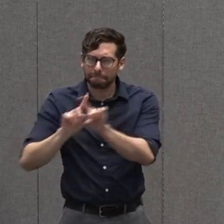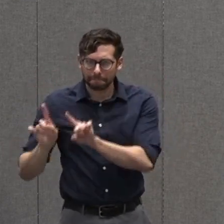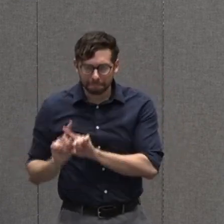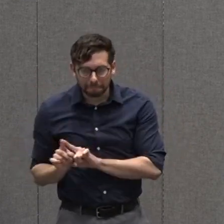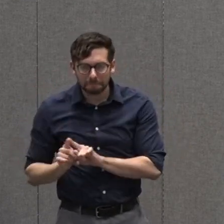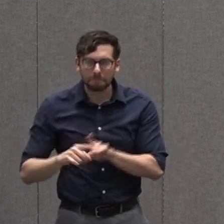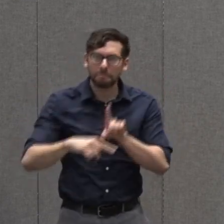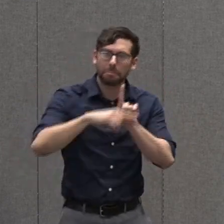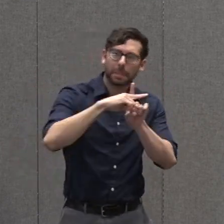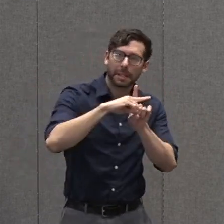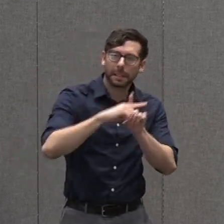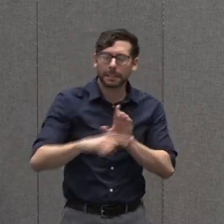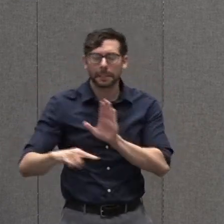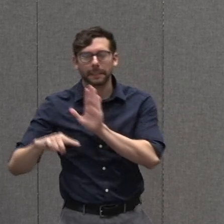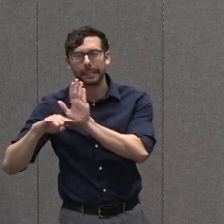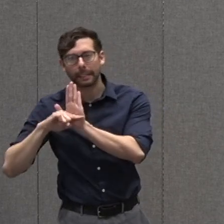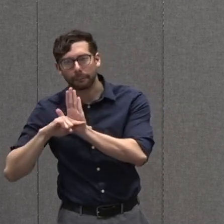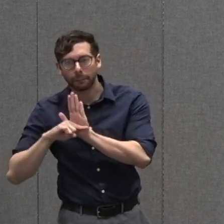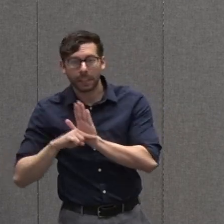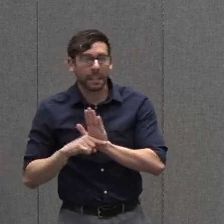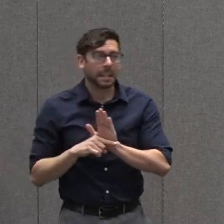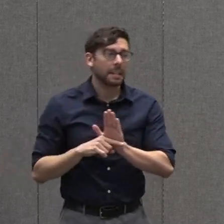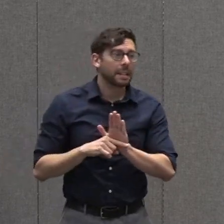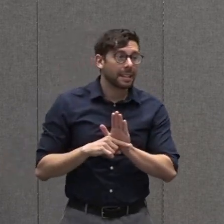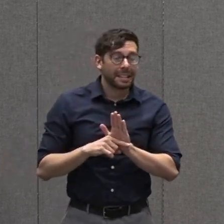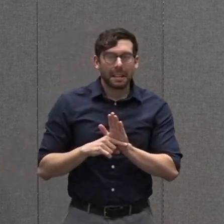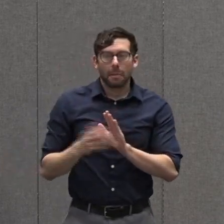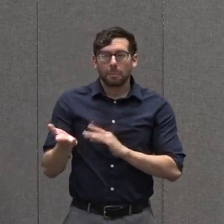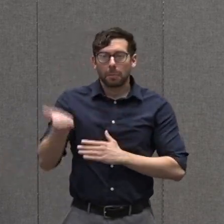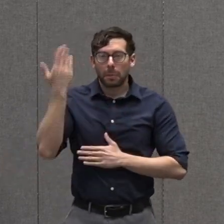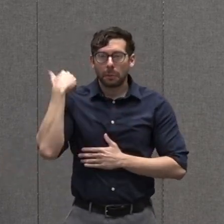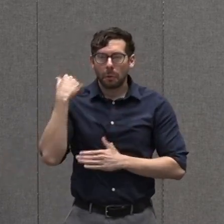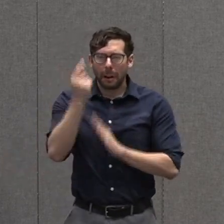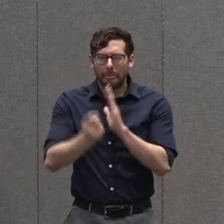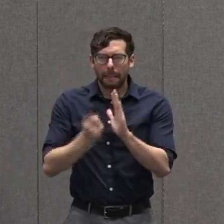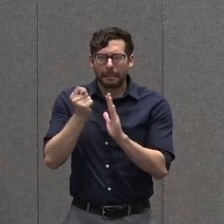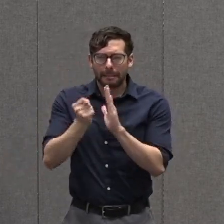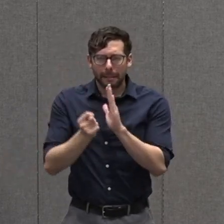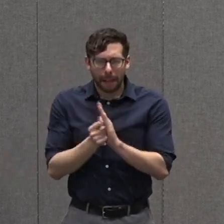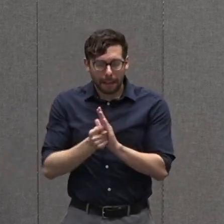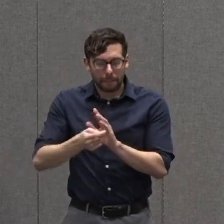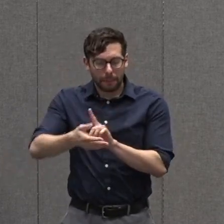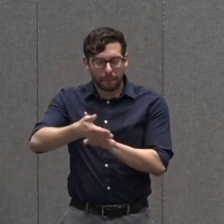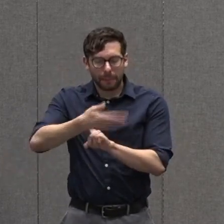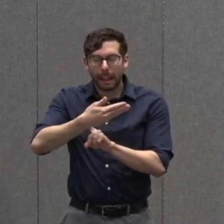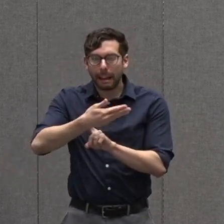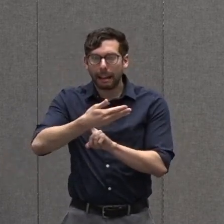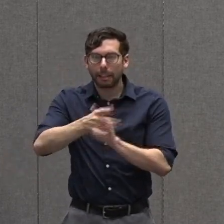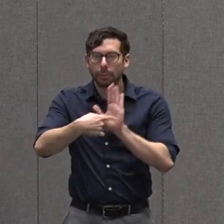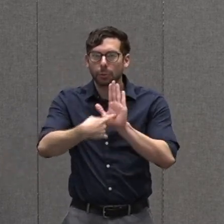might have been used at the time, you know, it's interesting to see the snake represented in that flag.